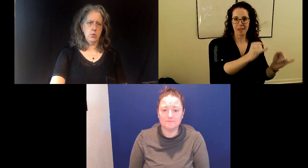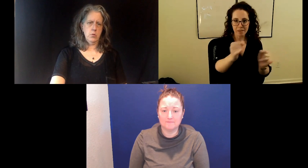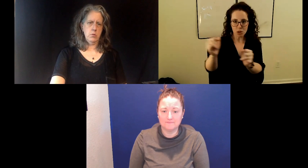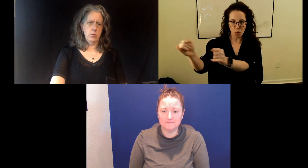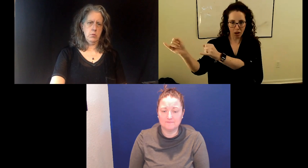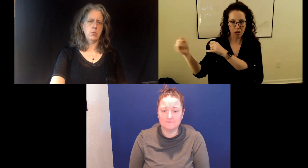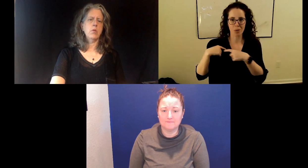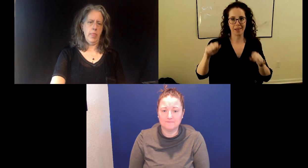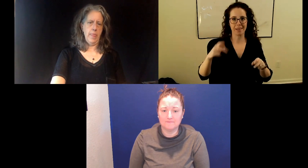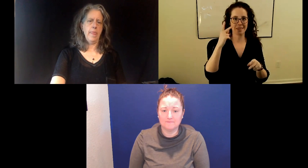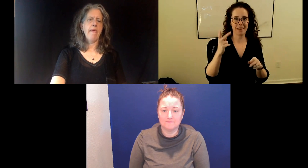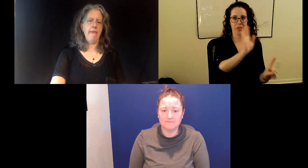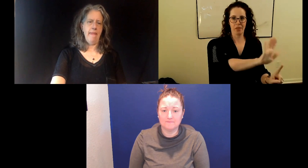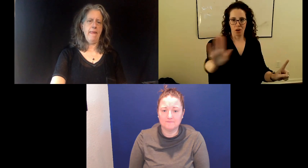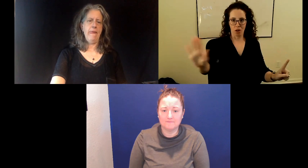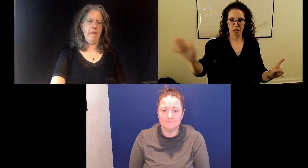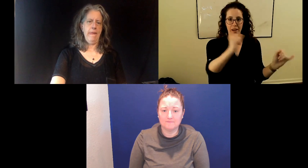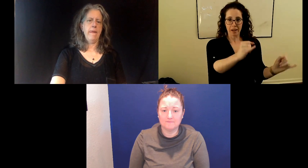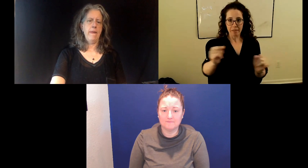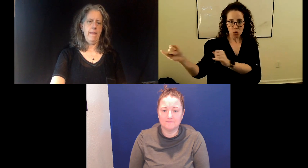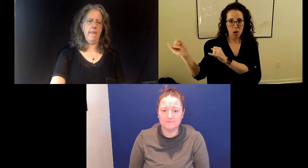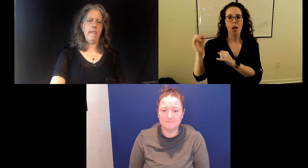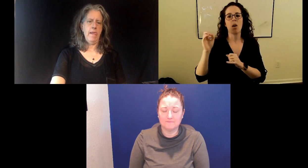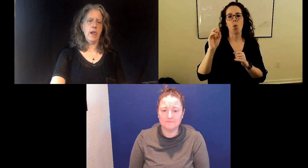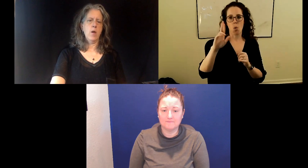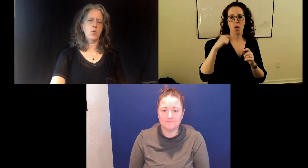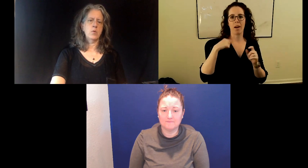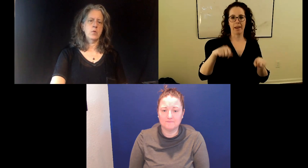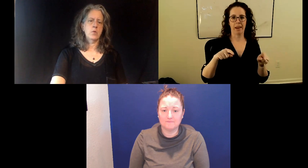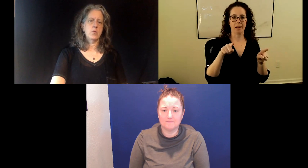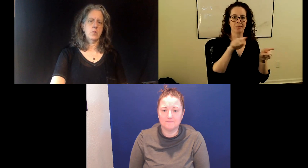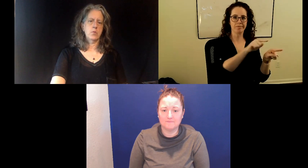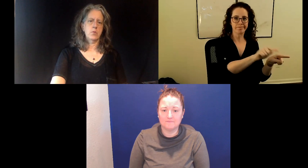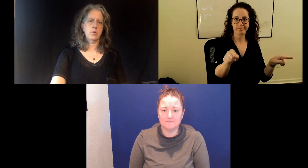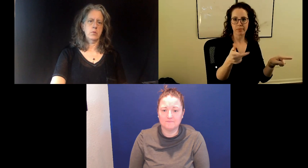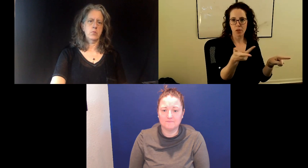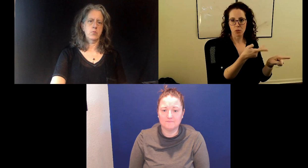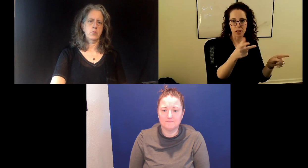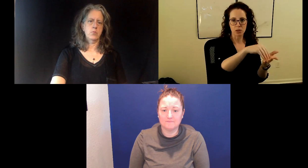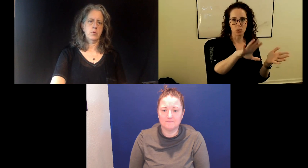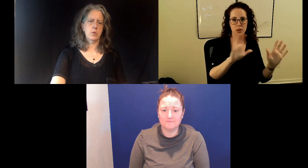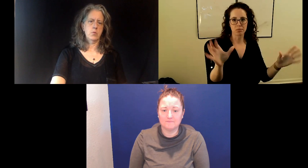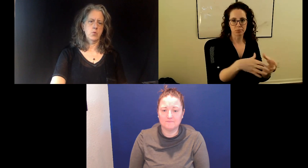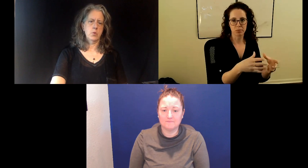the boards and so or it can make it individual so each person would have their own board and theory